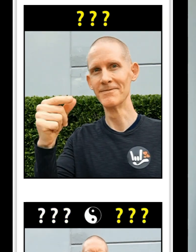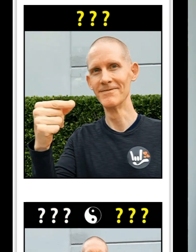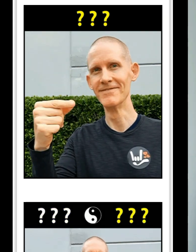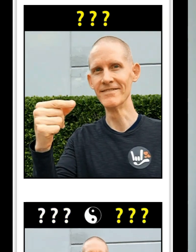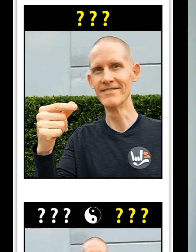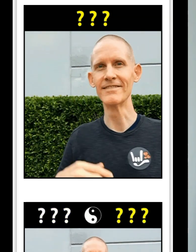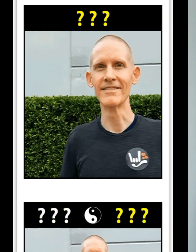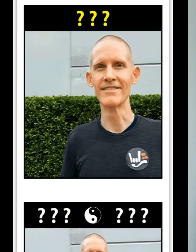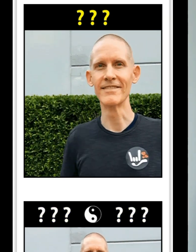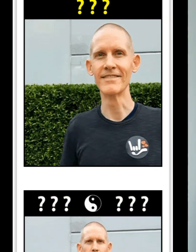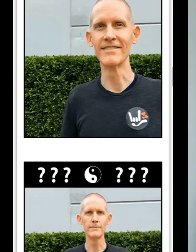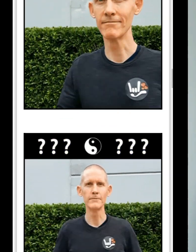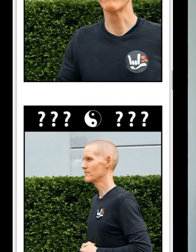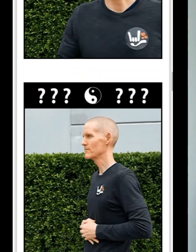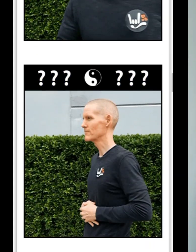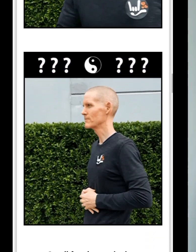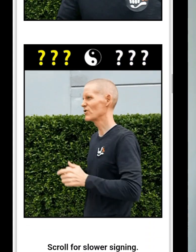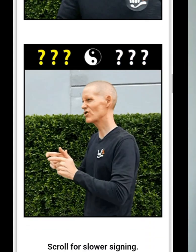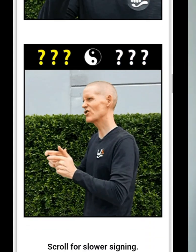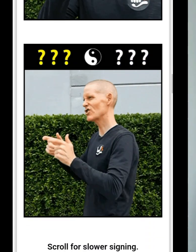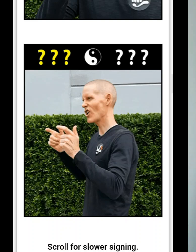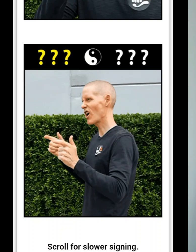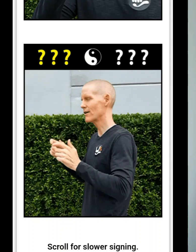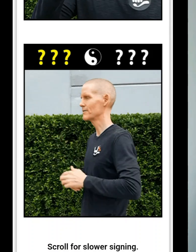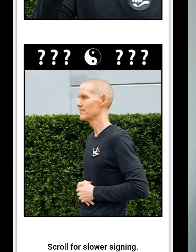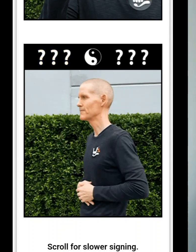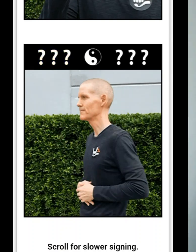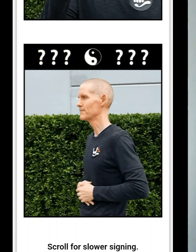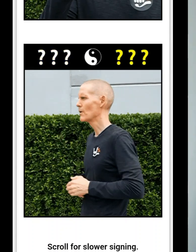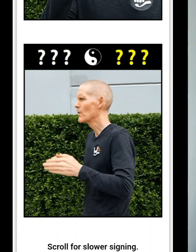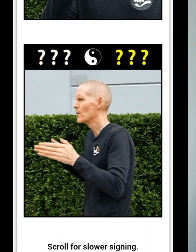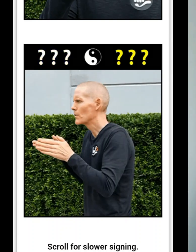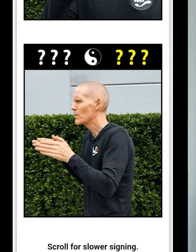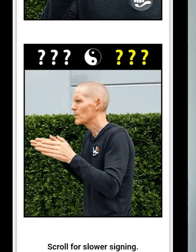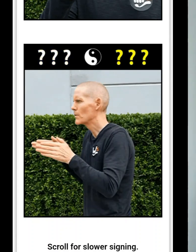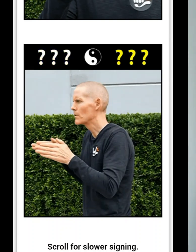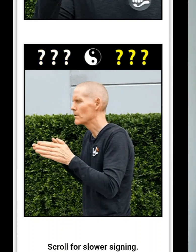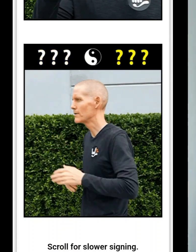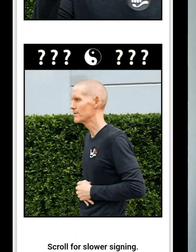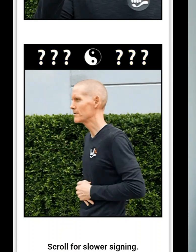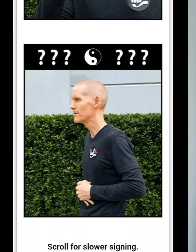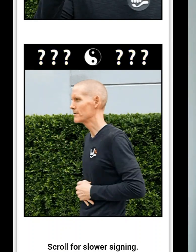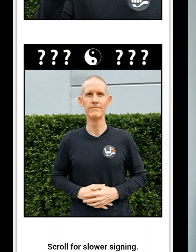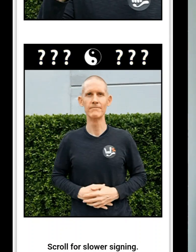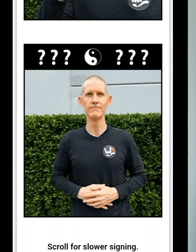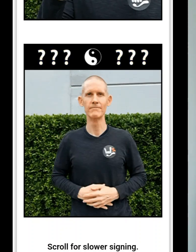American Sign Language is just so... visual, it's intuitive..